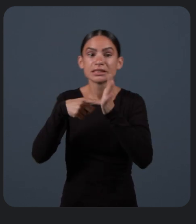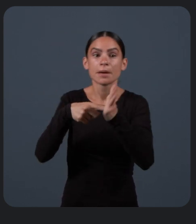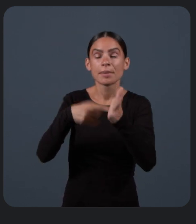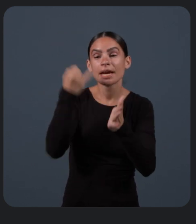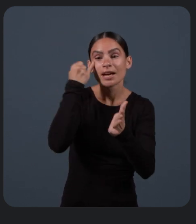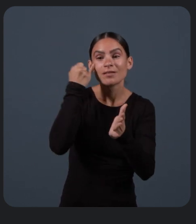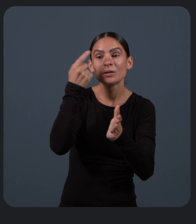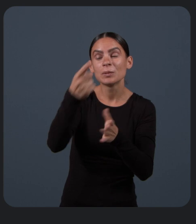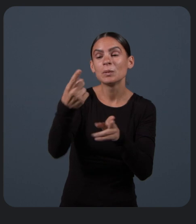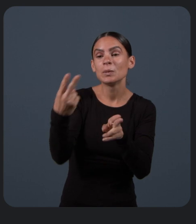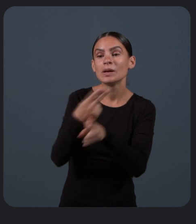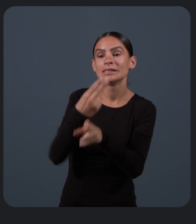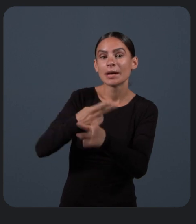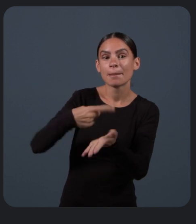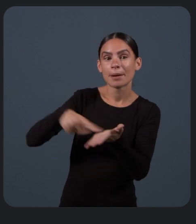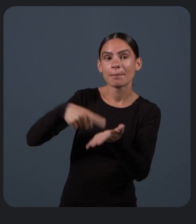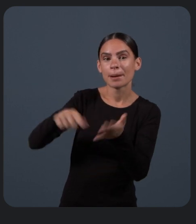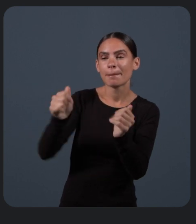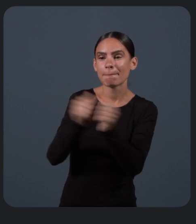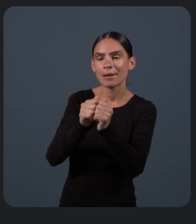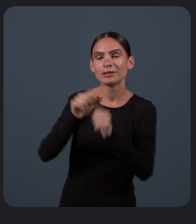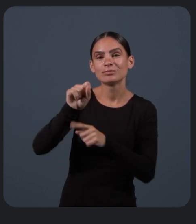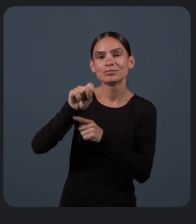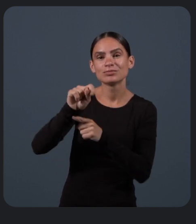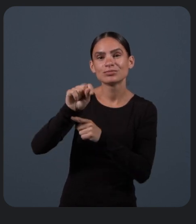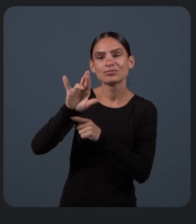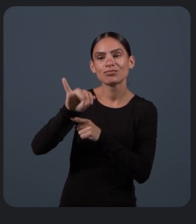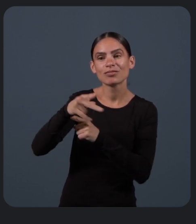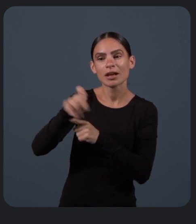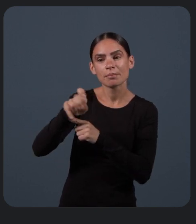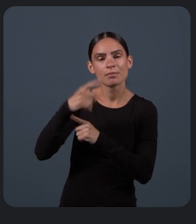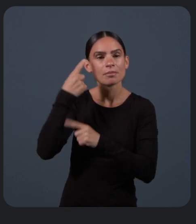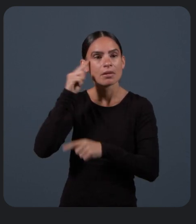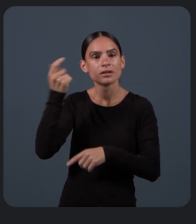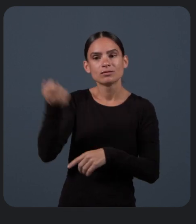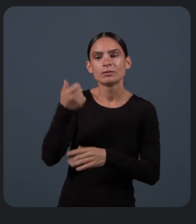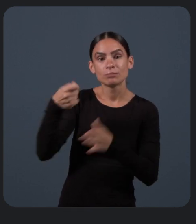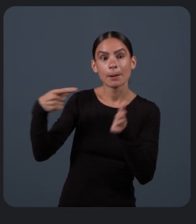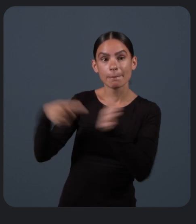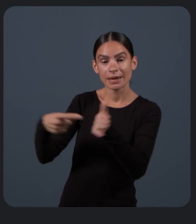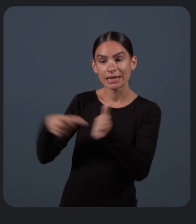with Stripe extension for subscription billing, you can now write your own custom code